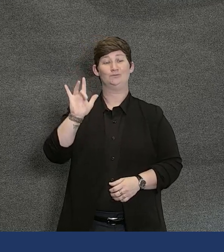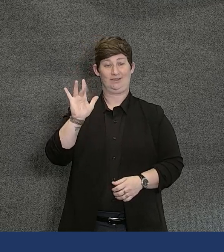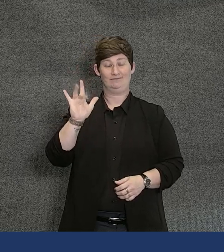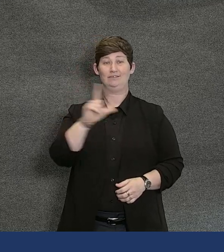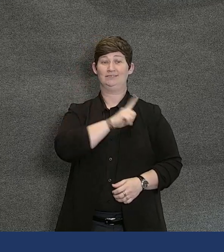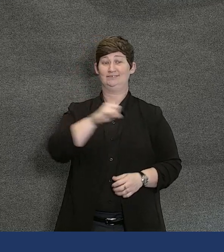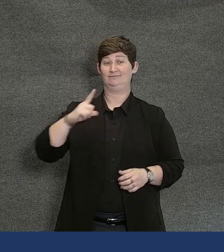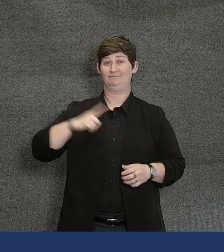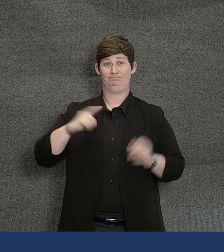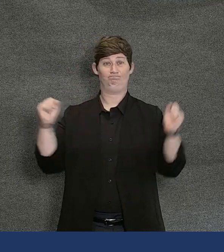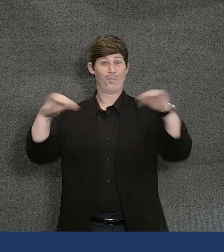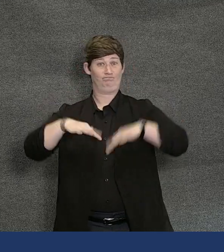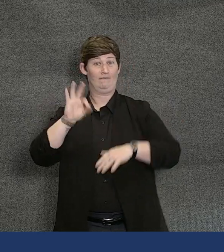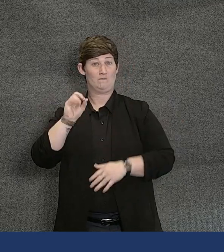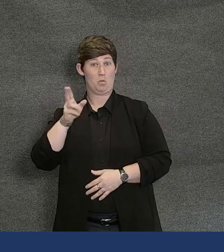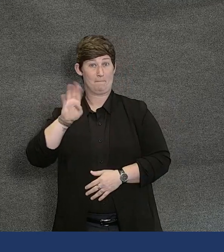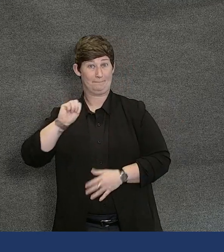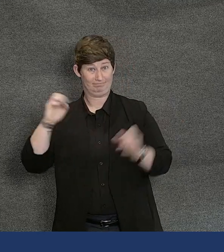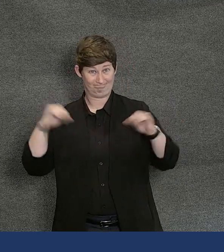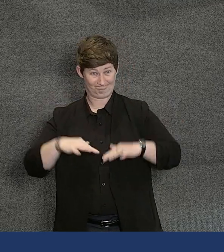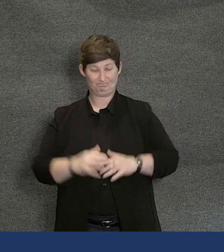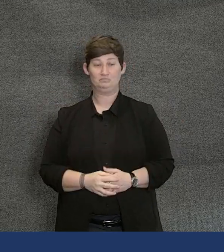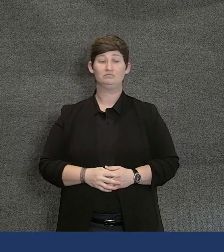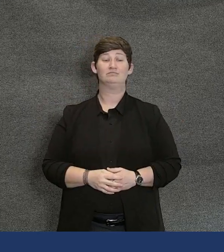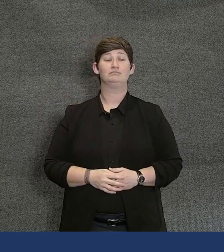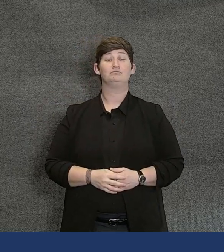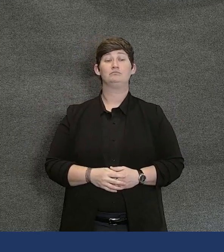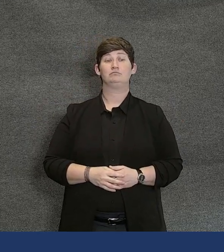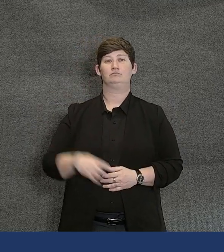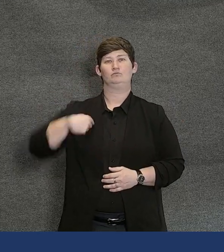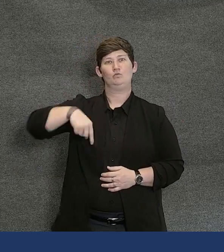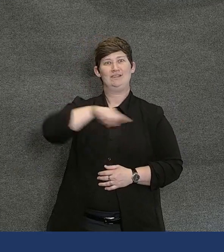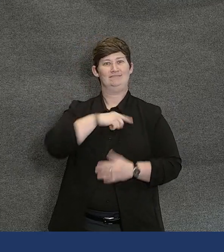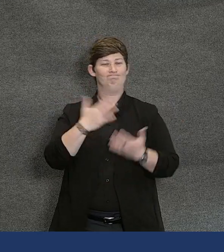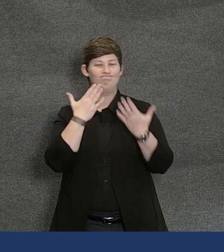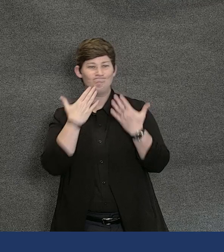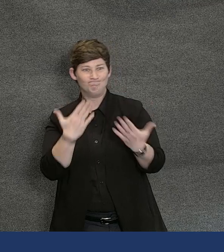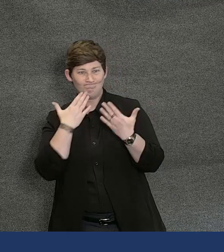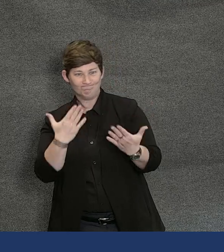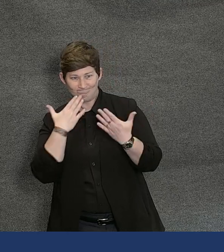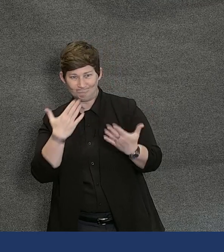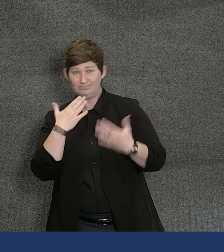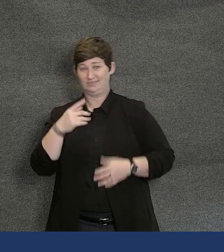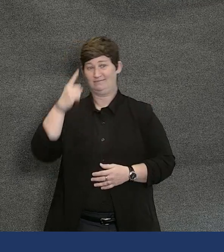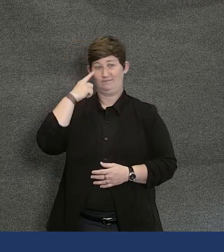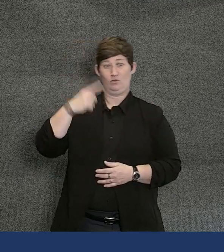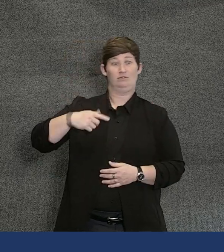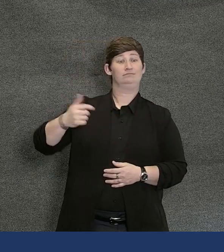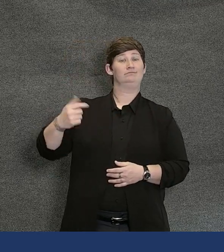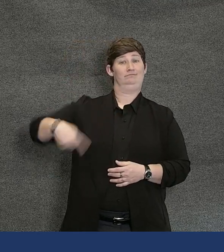We at MCD extend a huge thank you to all who are in attendance